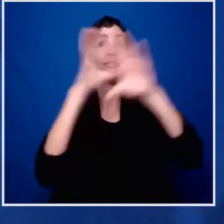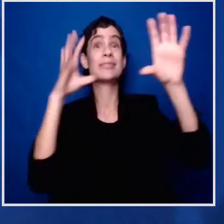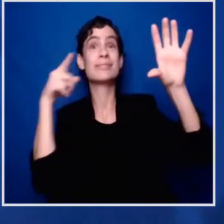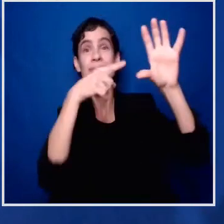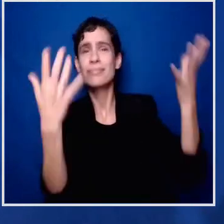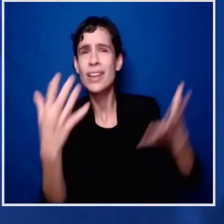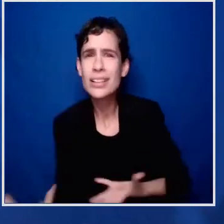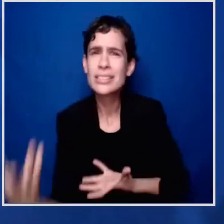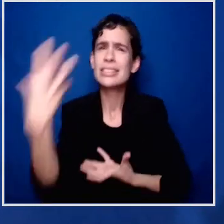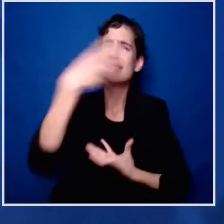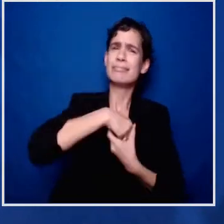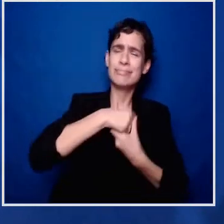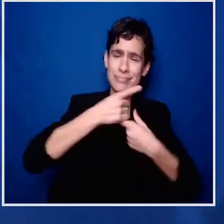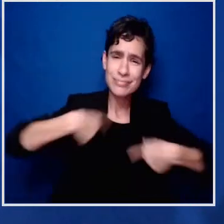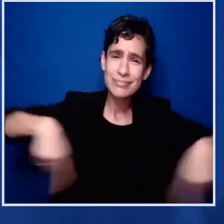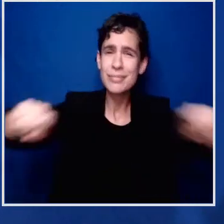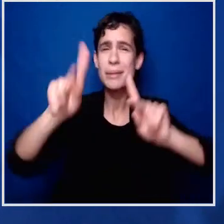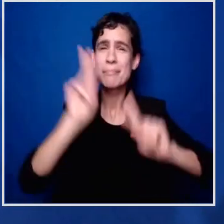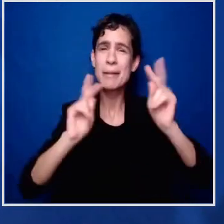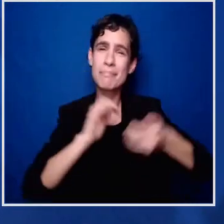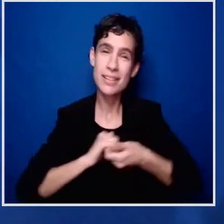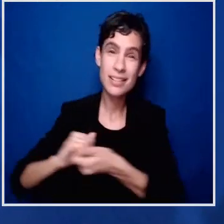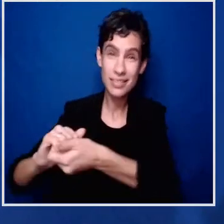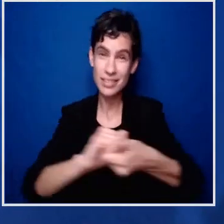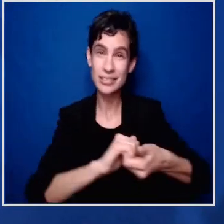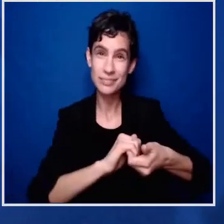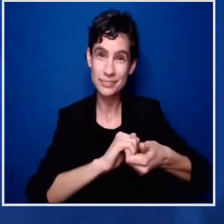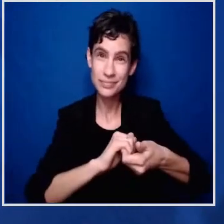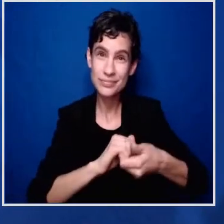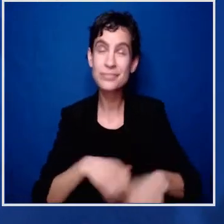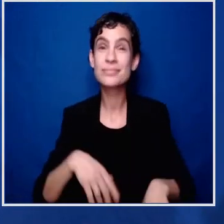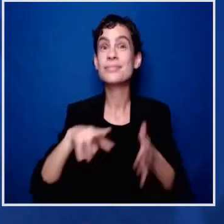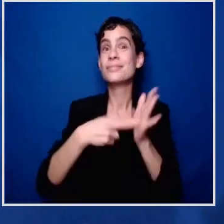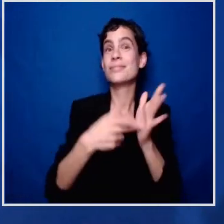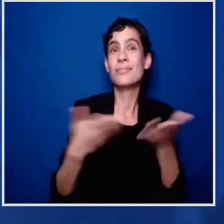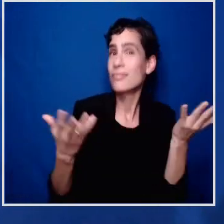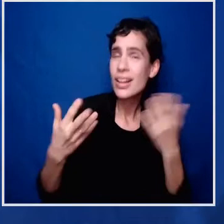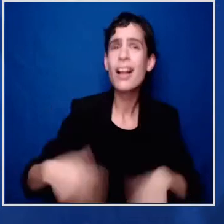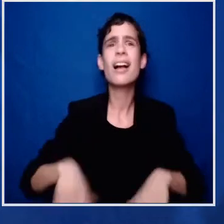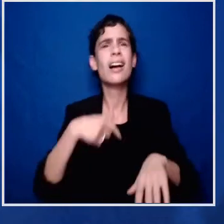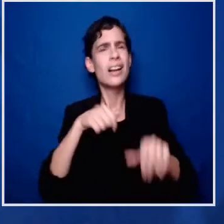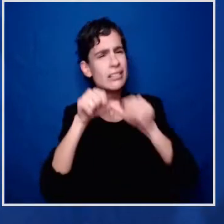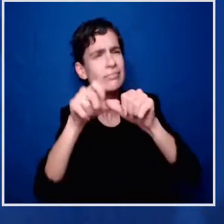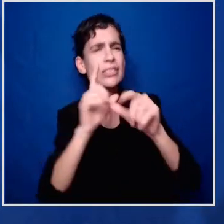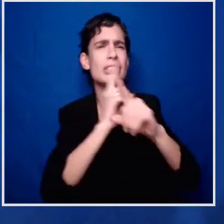HOPE. THE KIND OF HELP THAT DILIGENCE